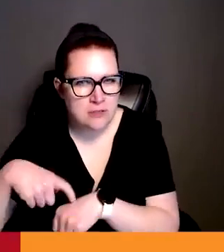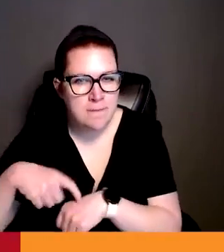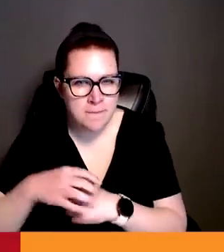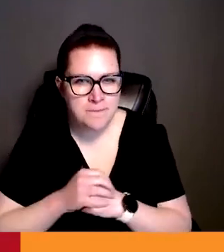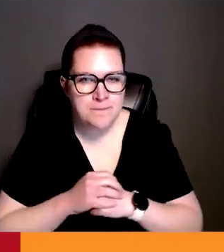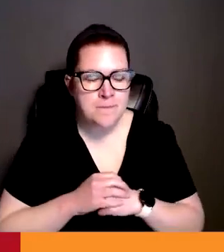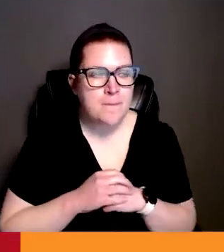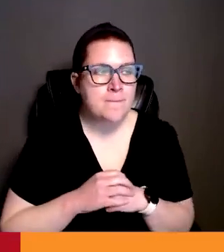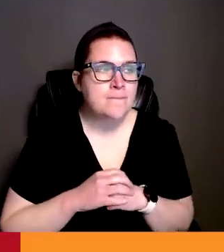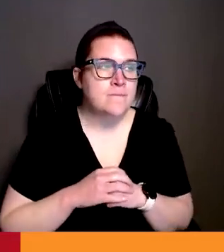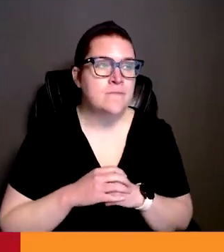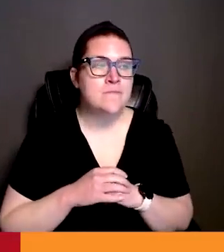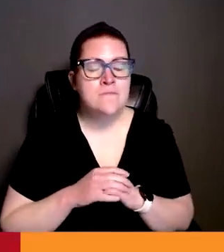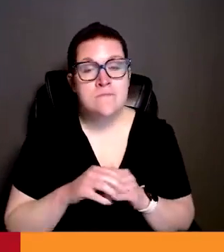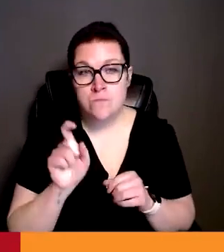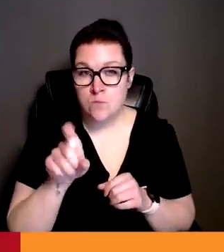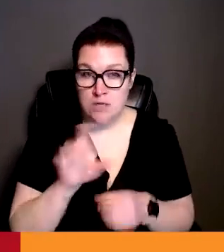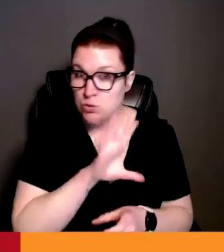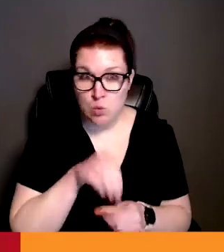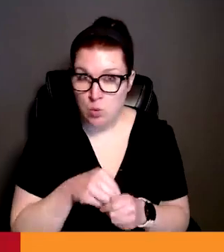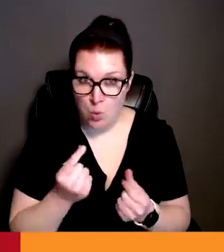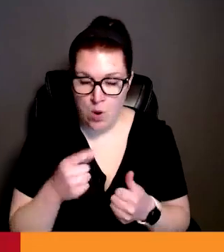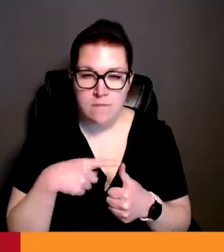And what you'll need to include is, team information,